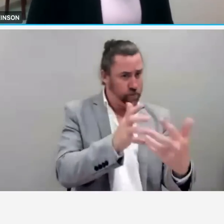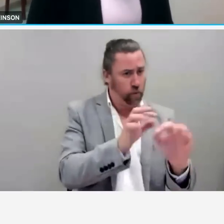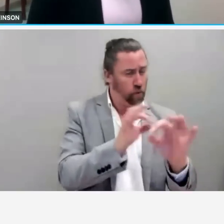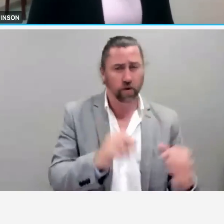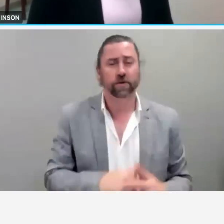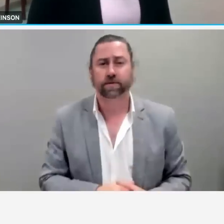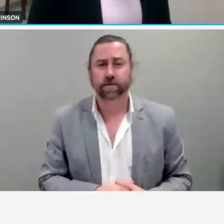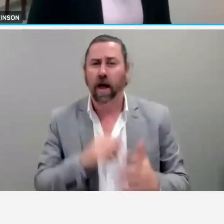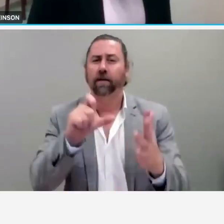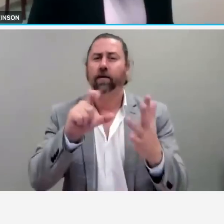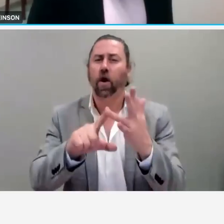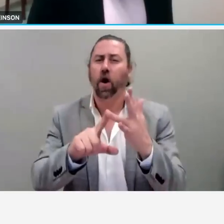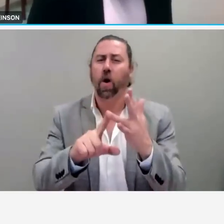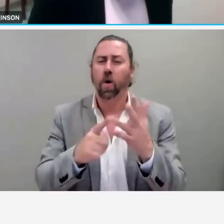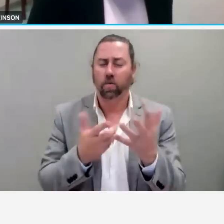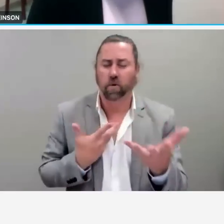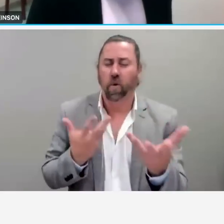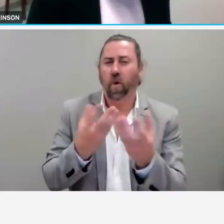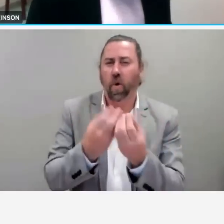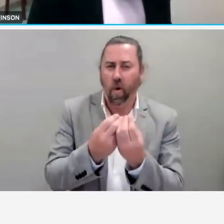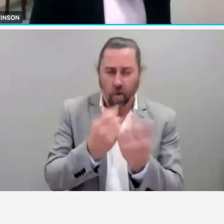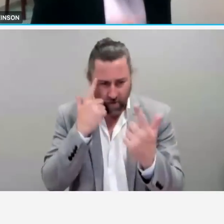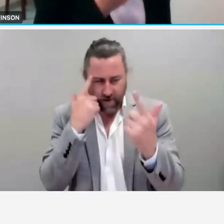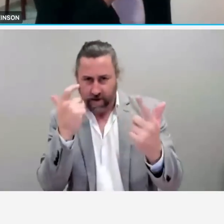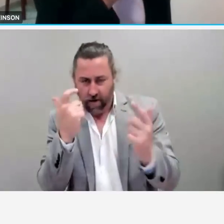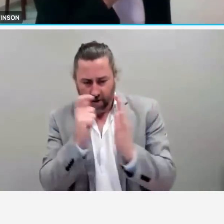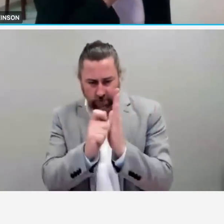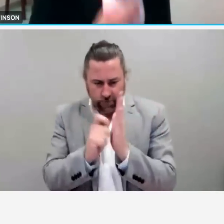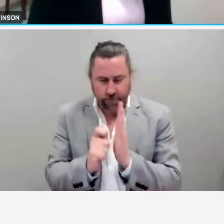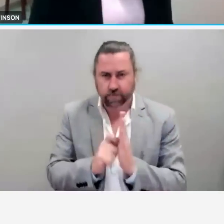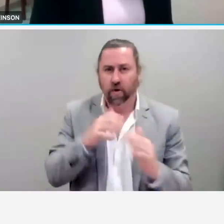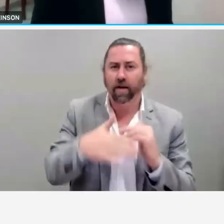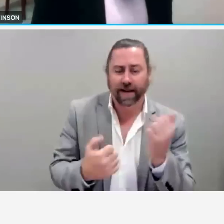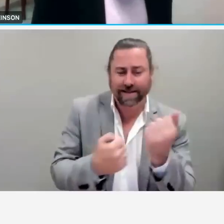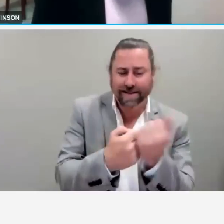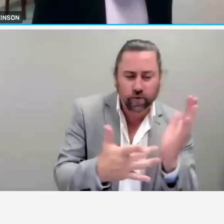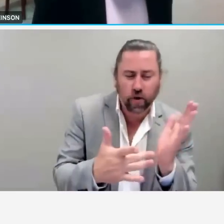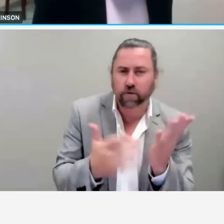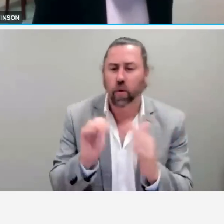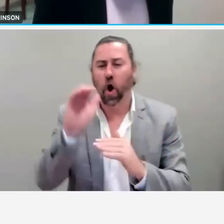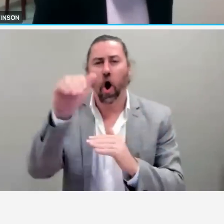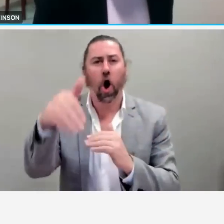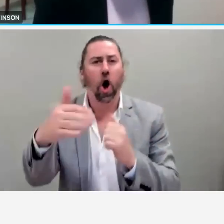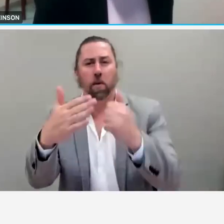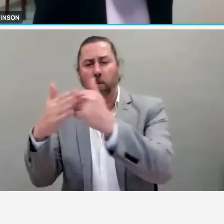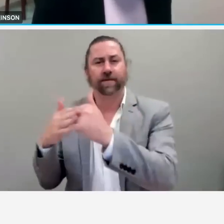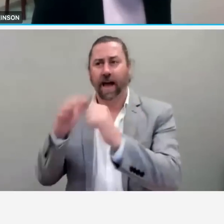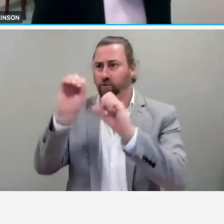workshops on the new goods, equipment and assistive technology and home modifications scheme. These workshops were concluded last week and the